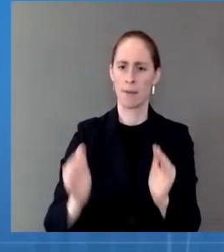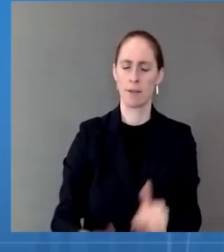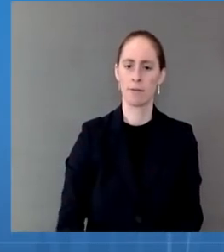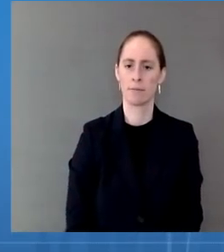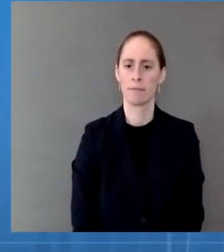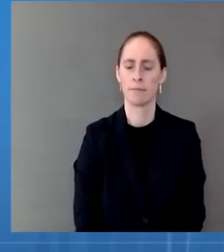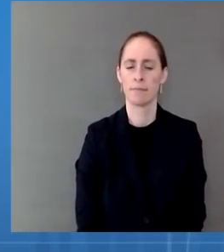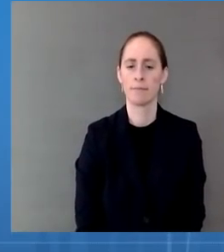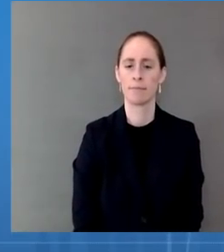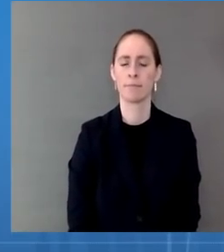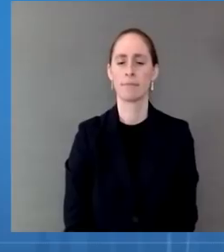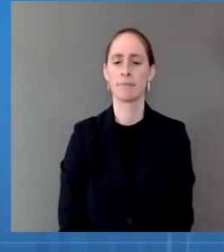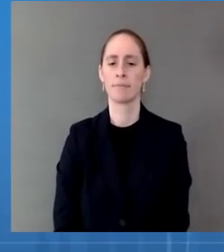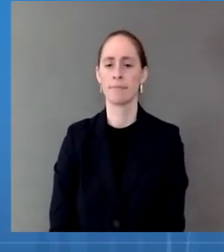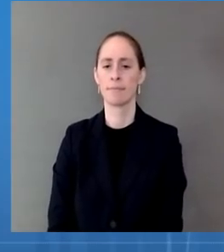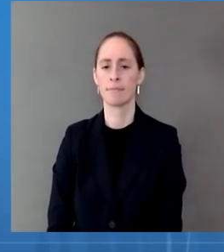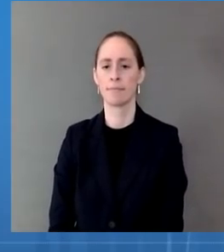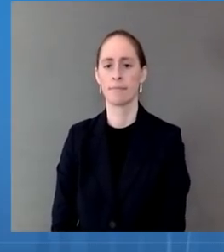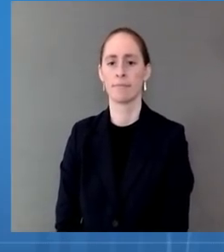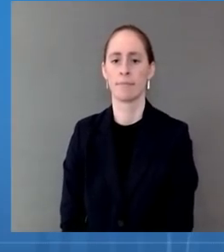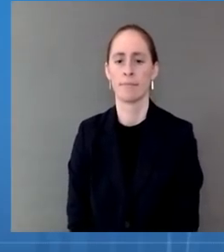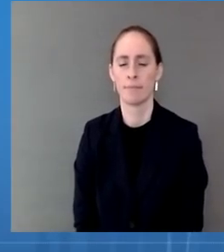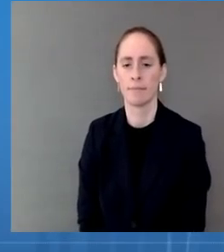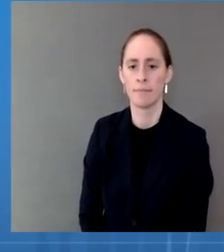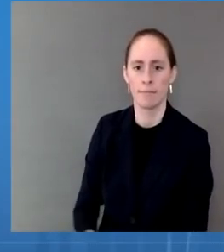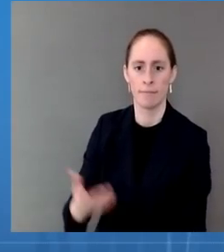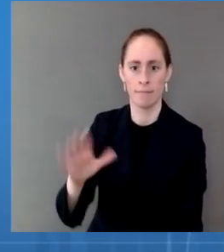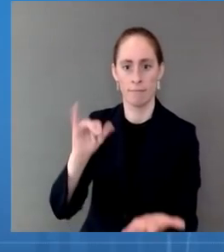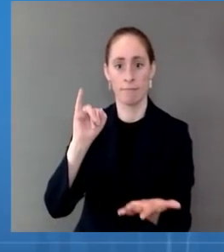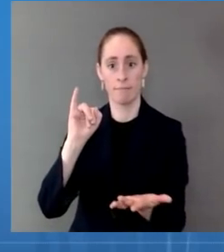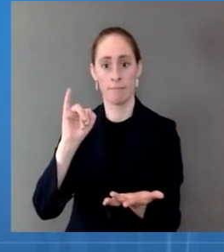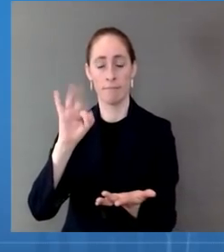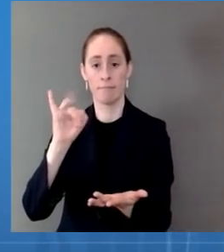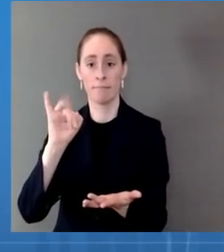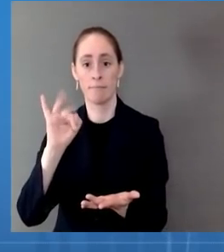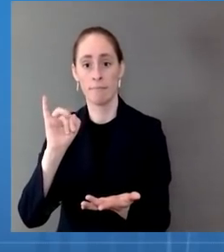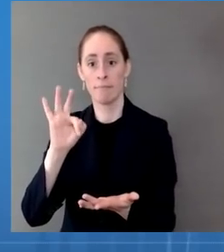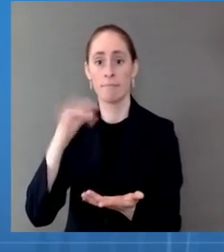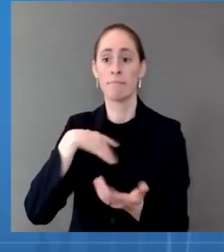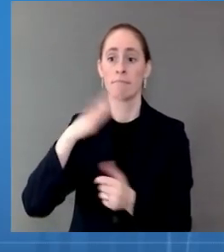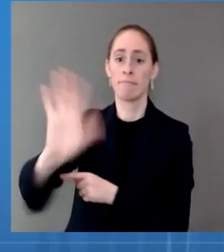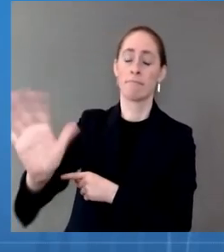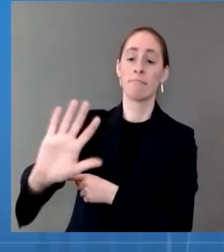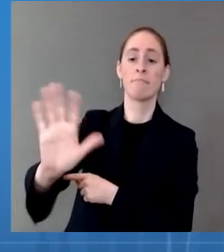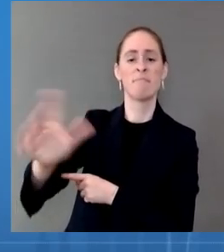And those data can actually be acquired by some reasonably good models, and we hope that we will laugh.